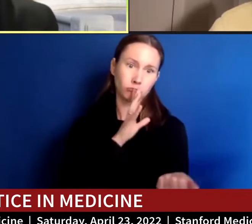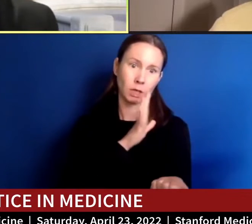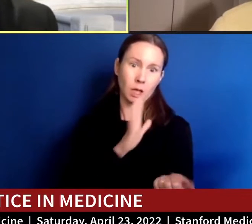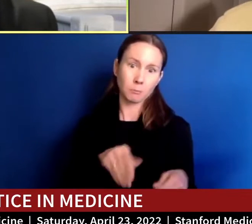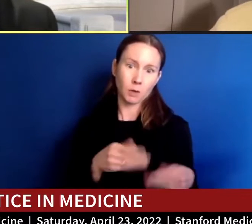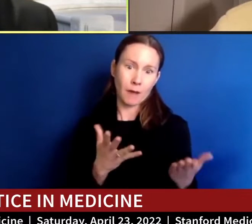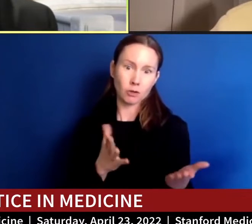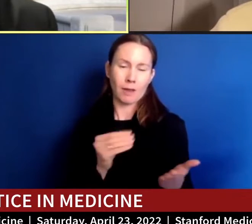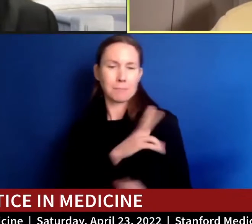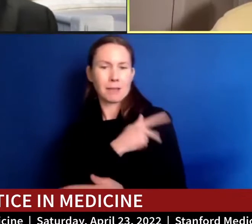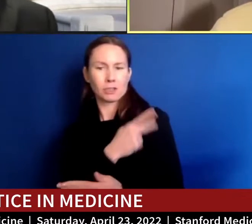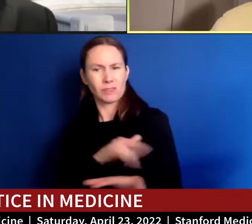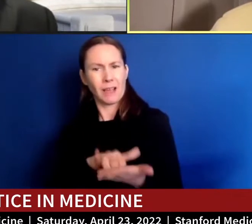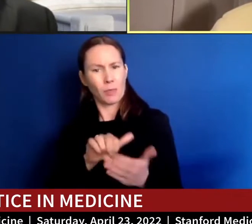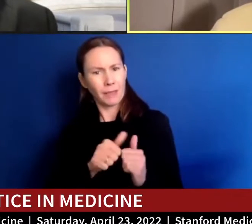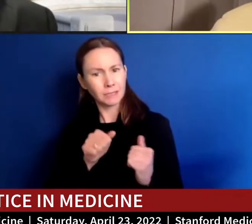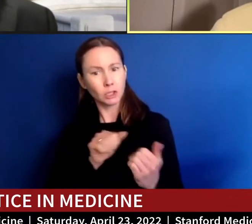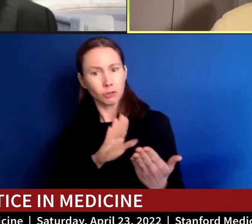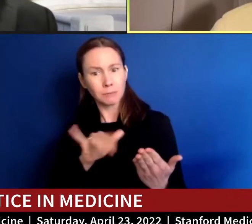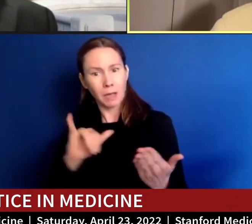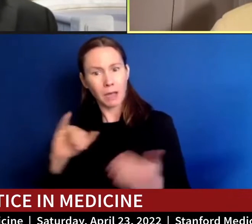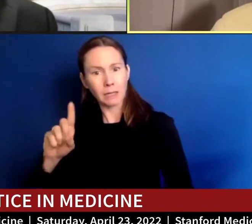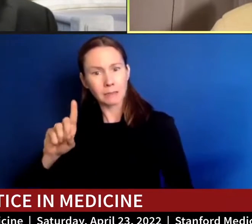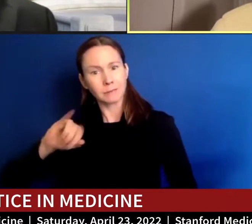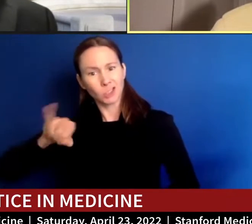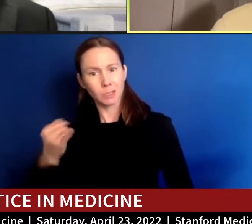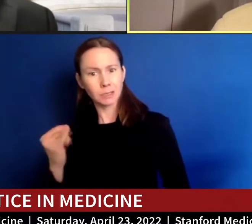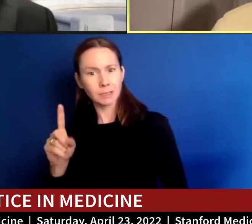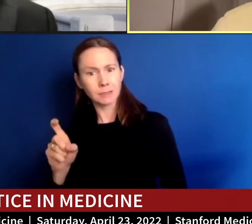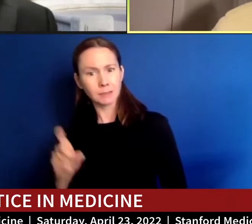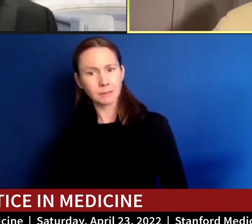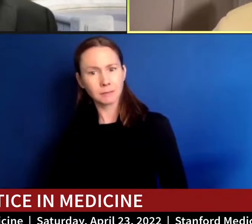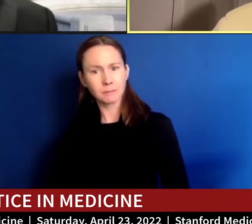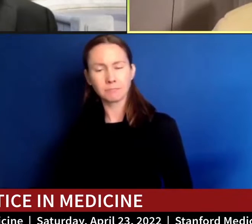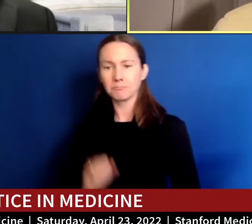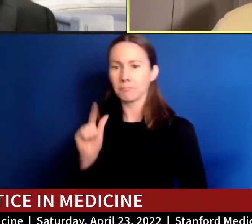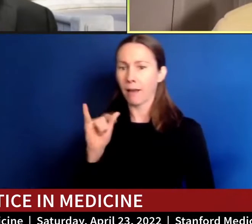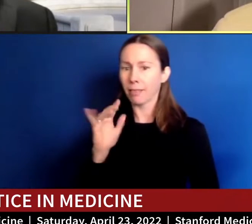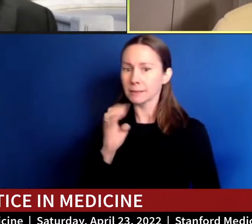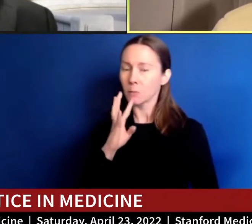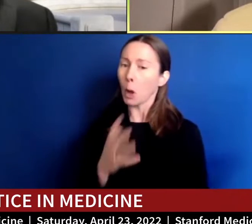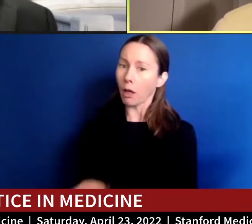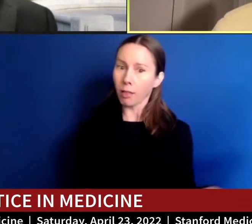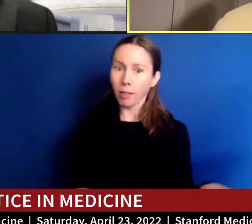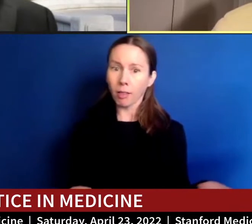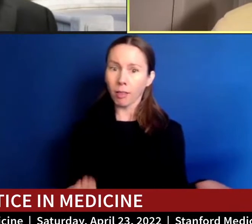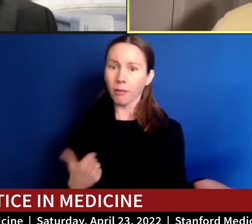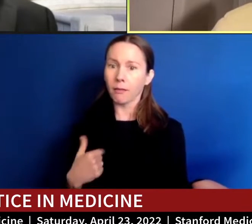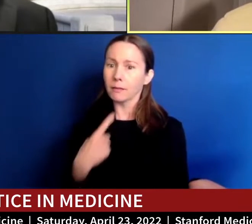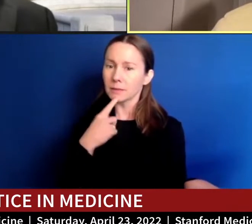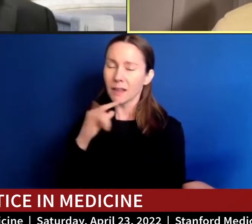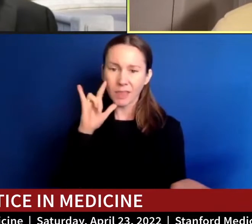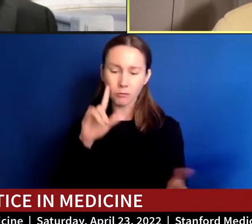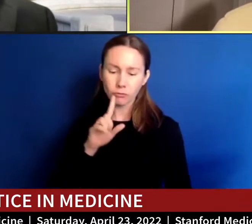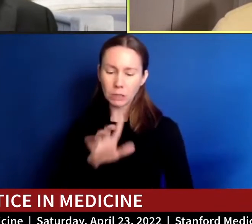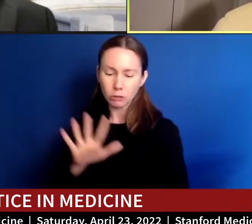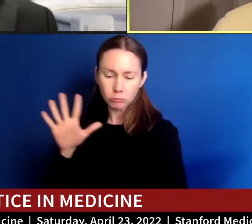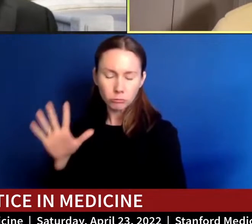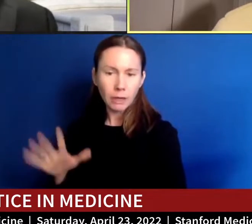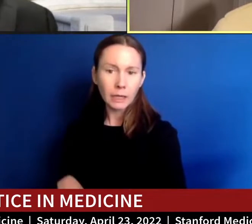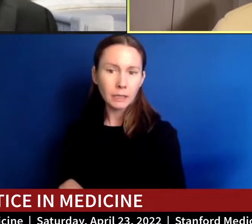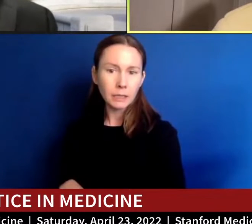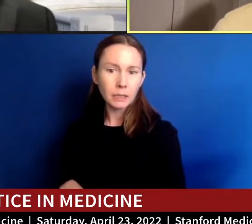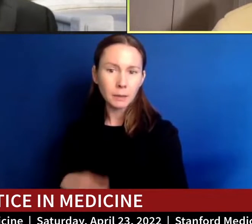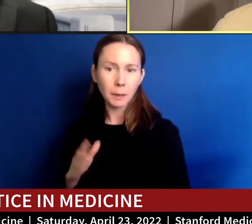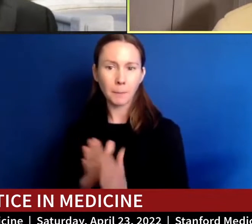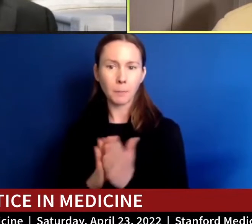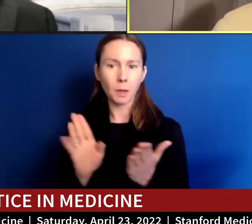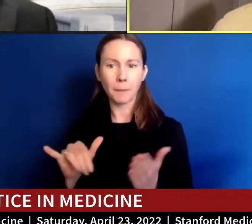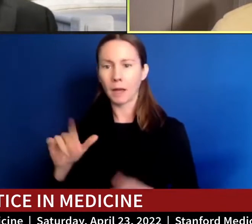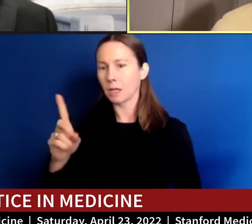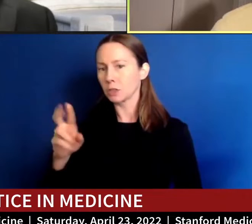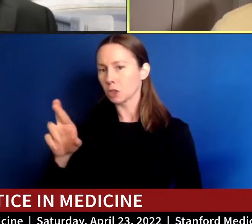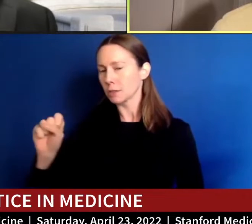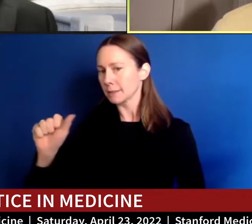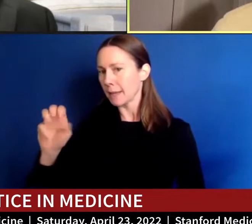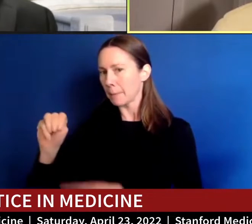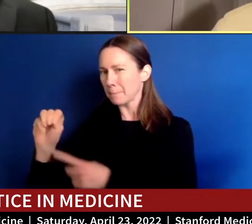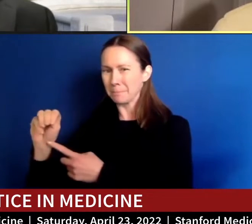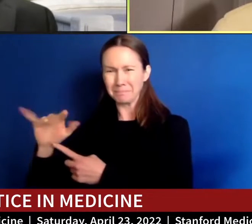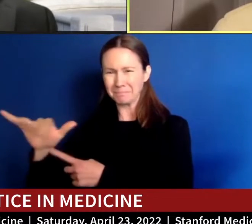Well, I would say that I read a really great paper by Dr. Sam [indiscernible]. He